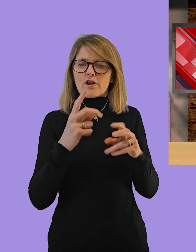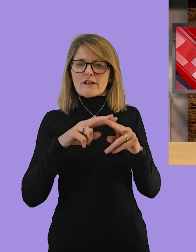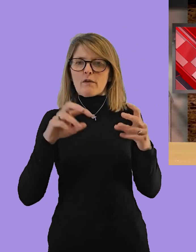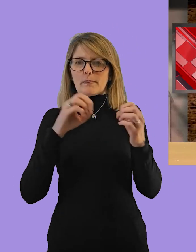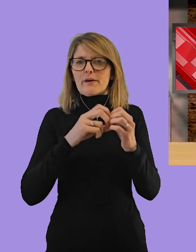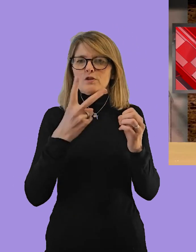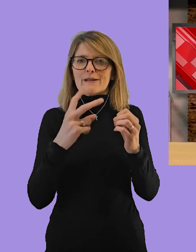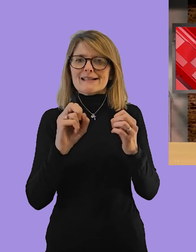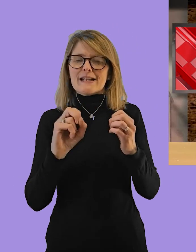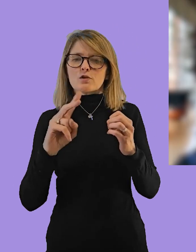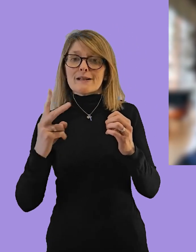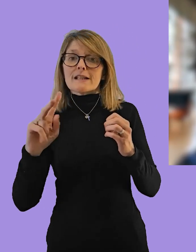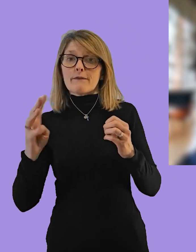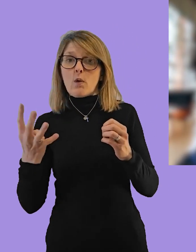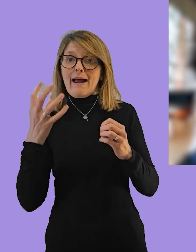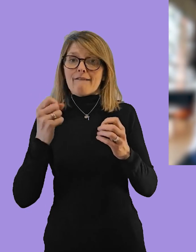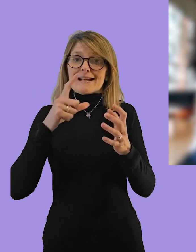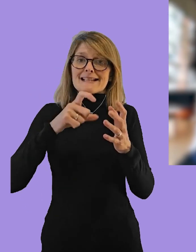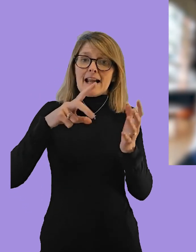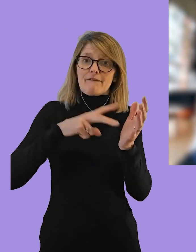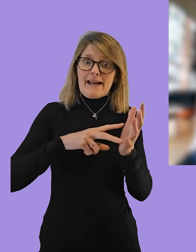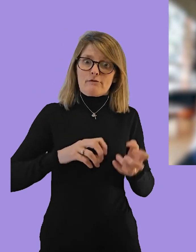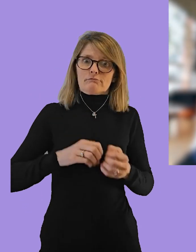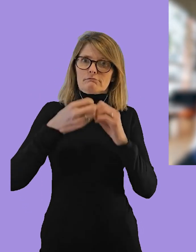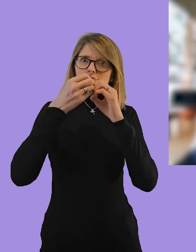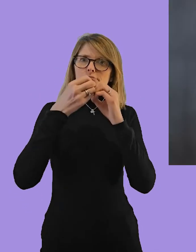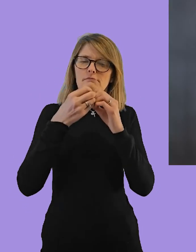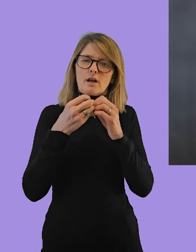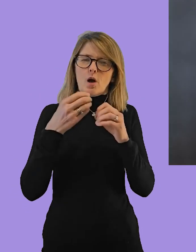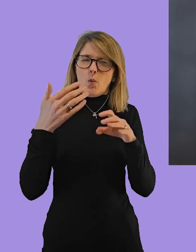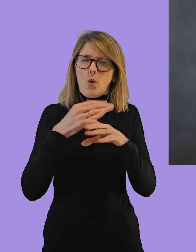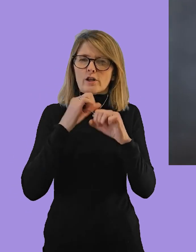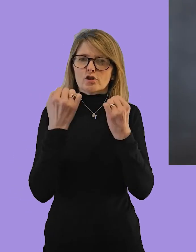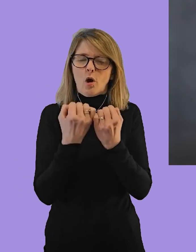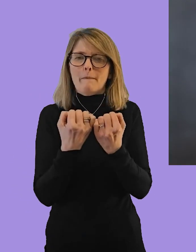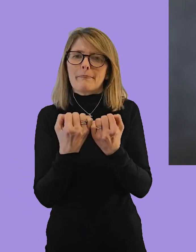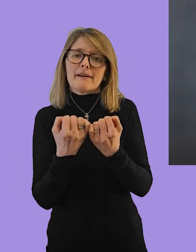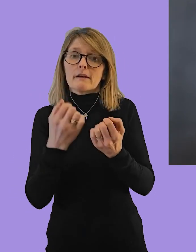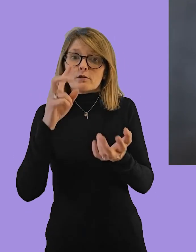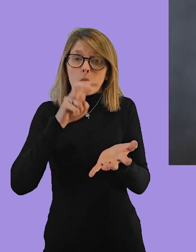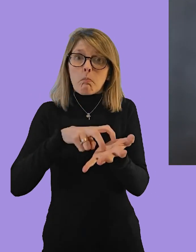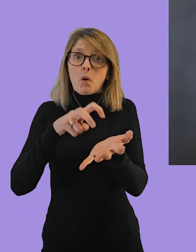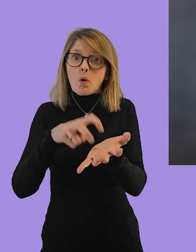For more information or to book, please scan the QR code on the screen, or email info@oneplaceeast.org.